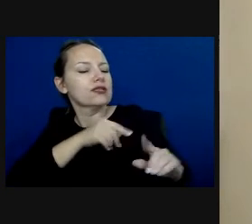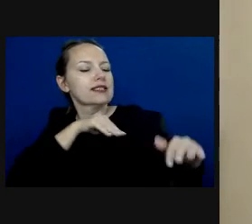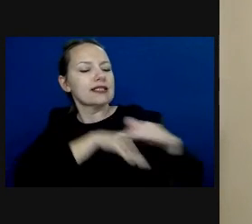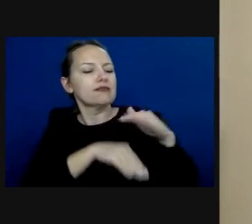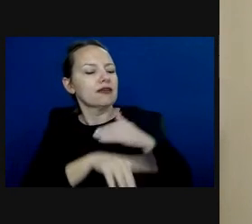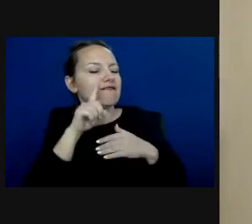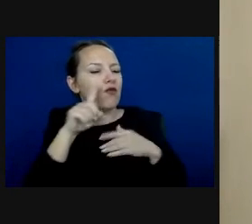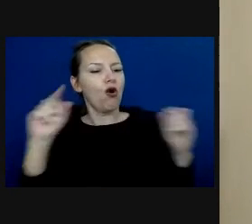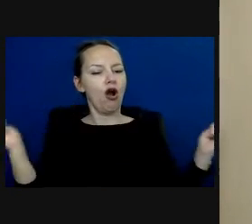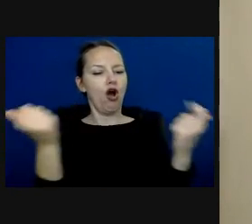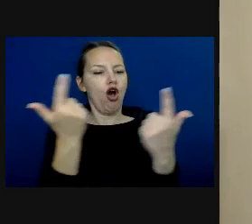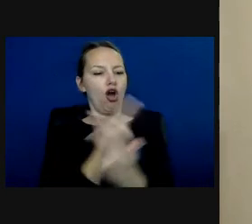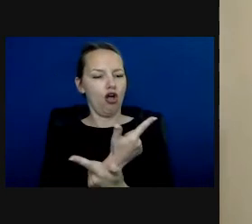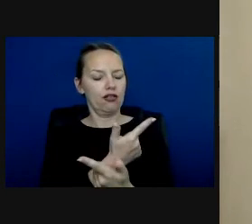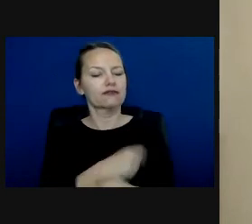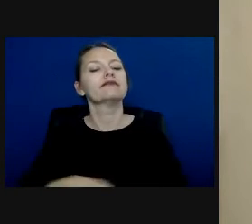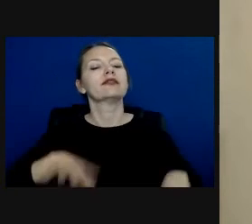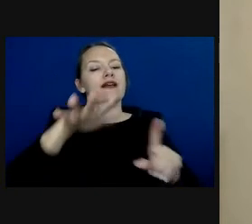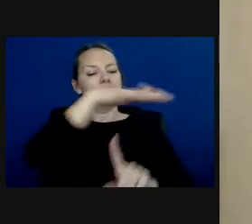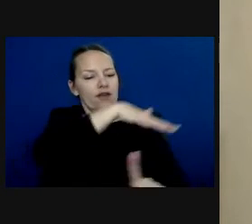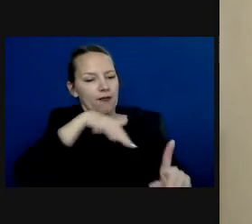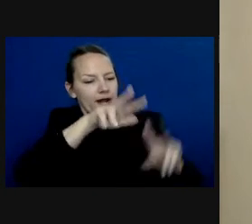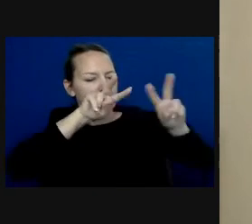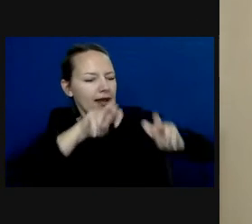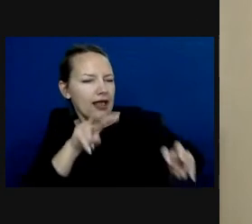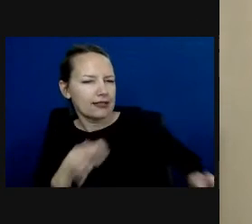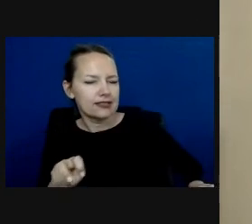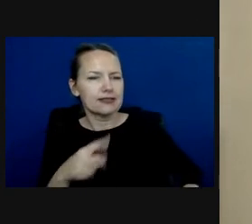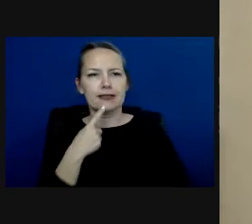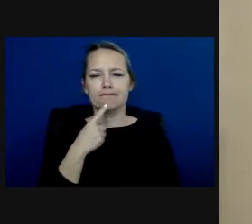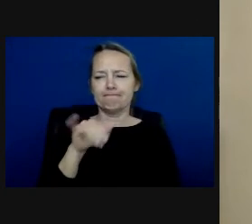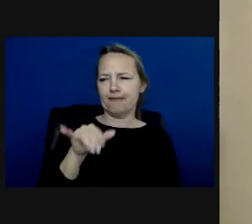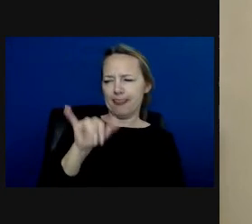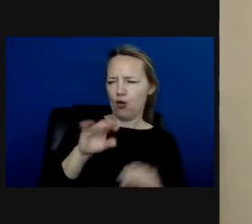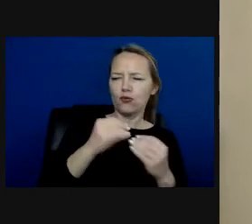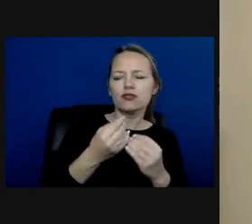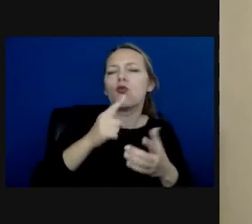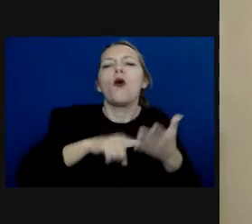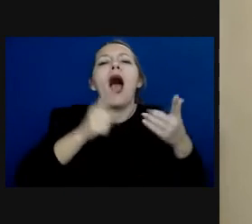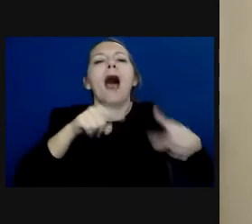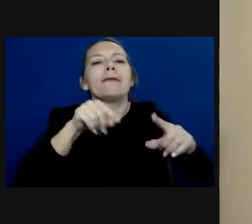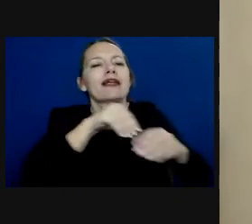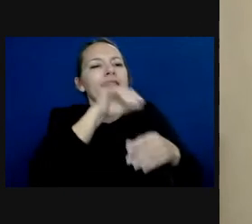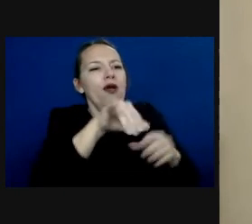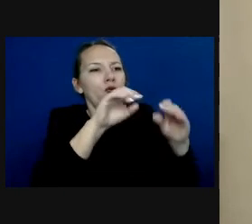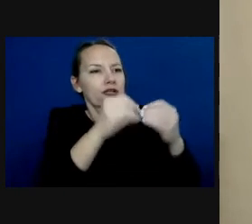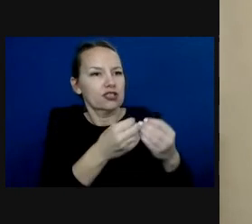The environmental analysis looks at what is actually happening within the organization, and I found through surveys